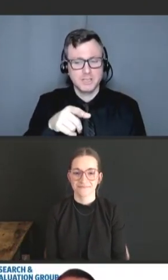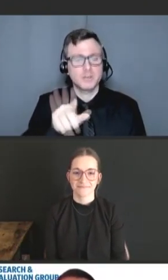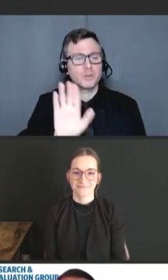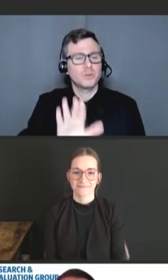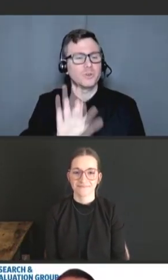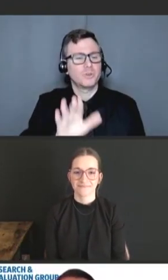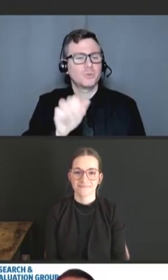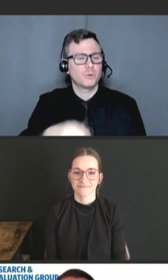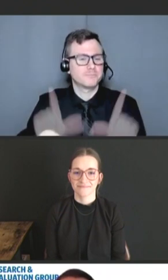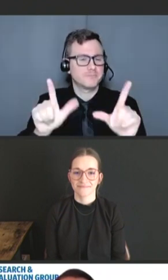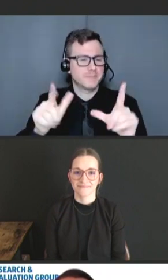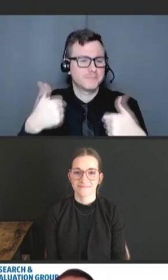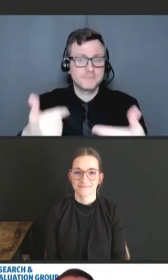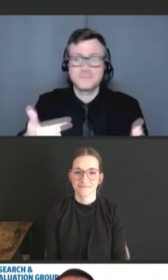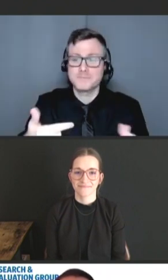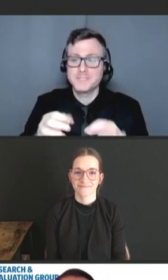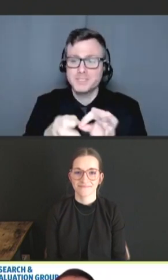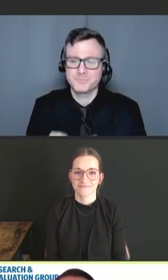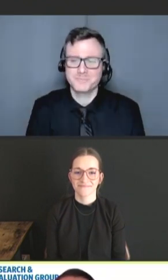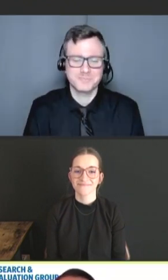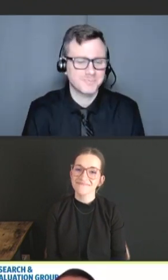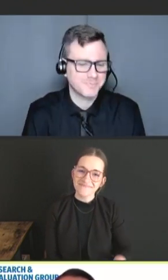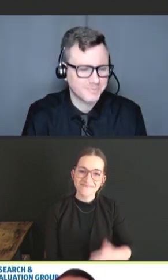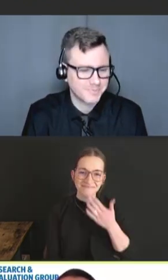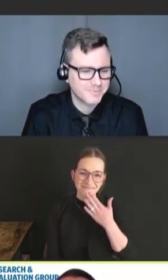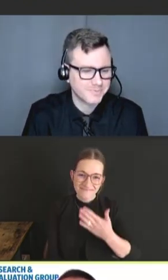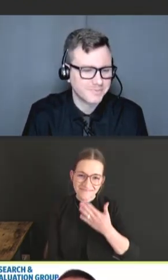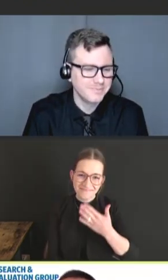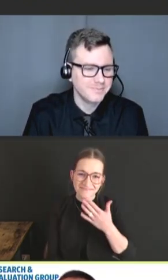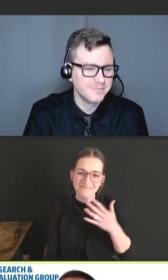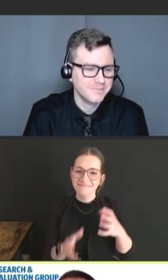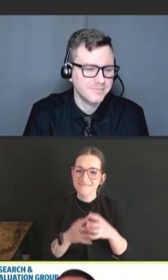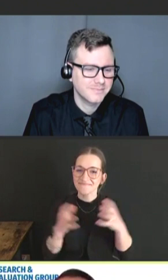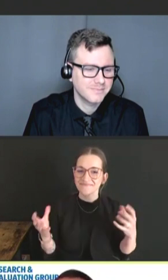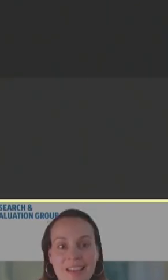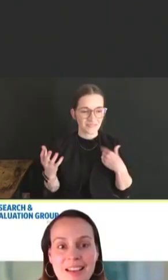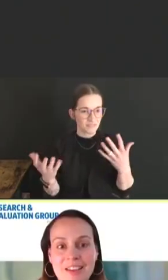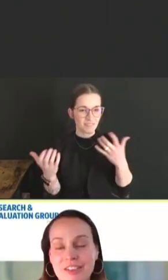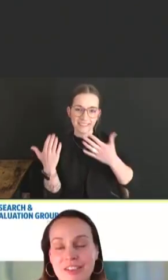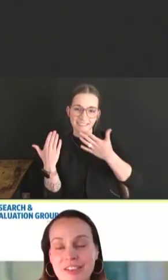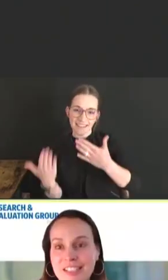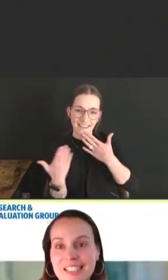Jennifer Keith: Thank you so much. I want to thank the community for having us